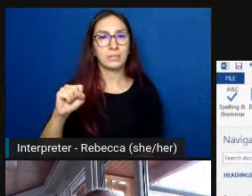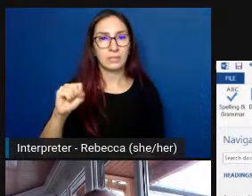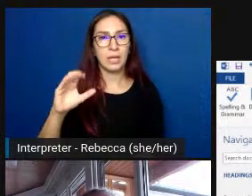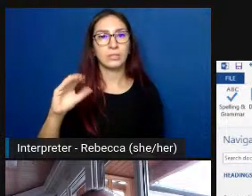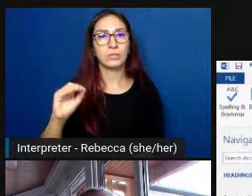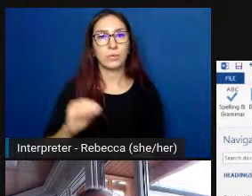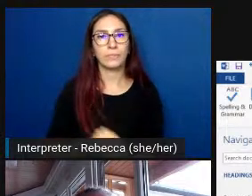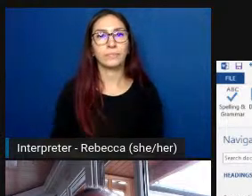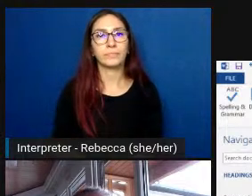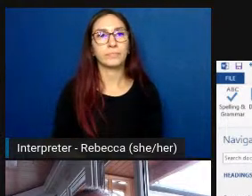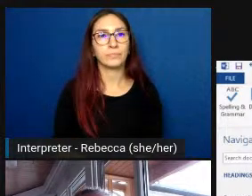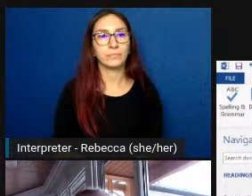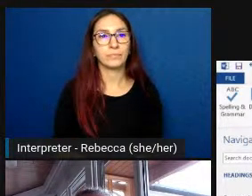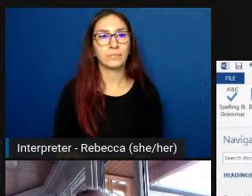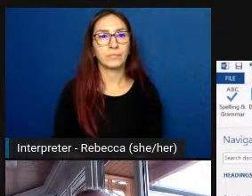Lazar Bulatovic: